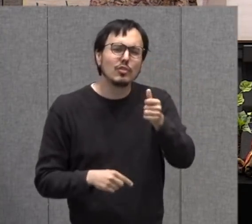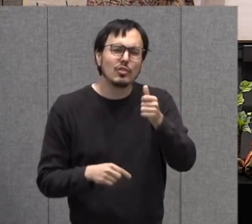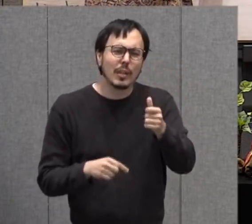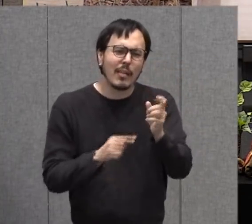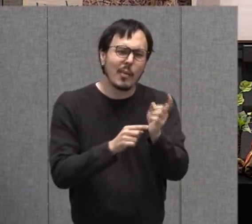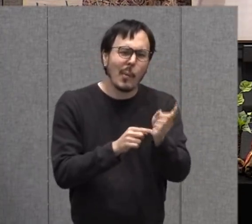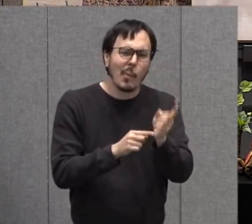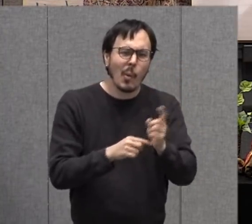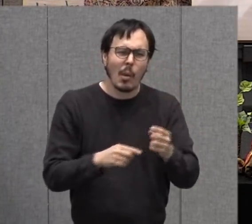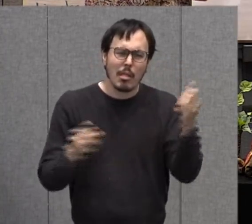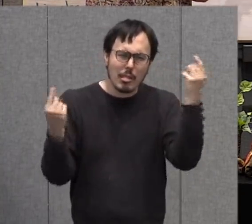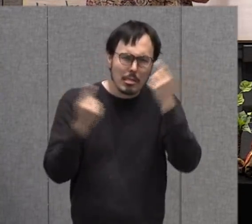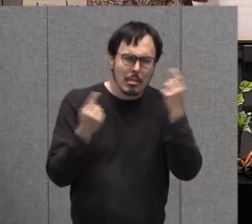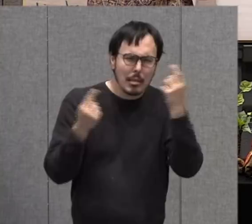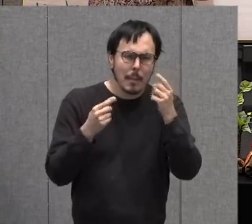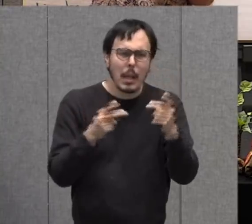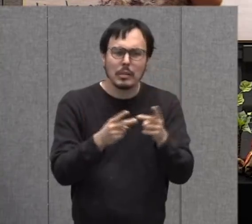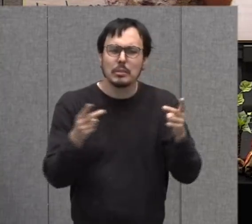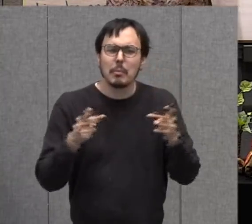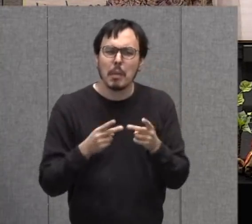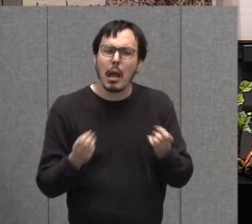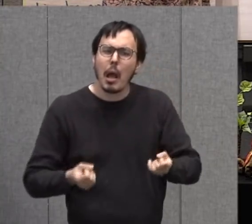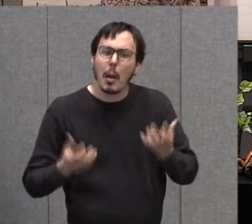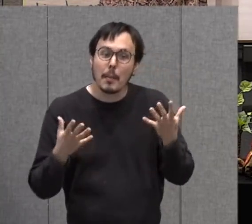and then I had to mark